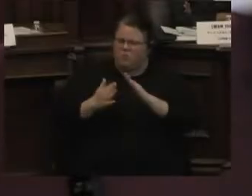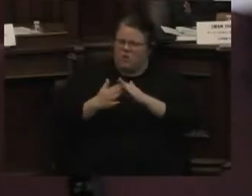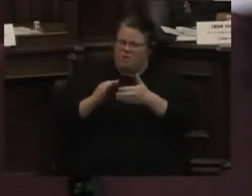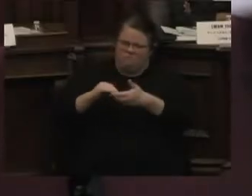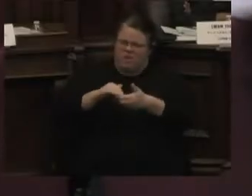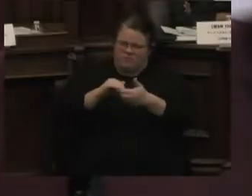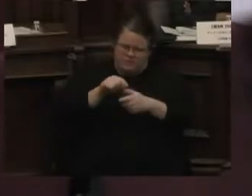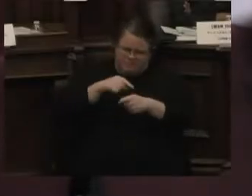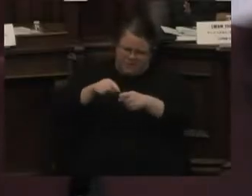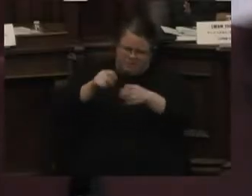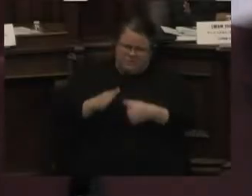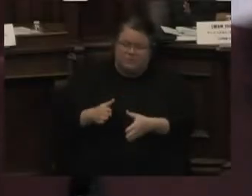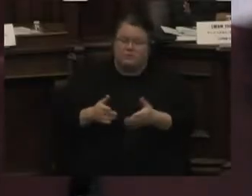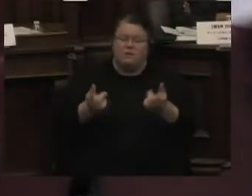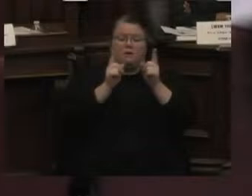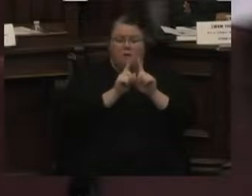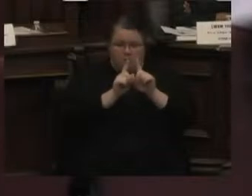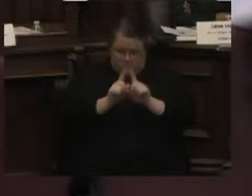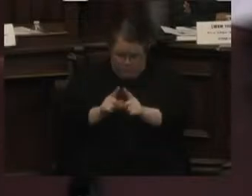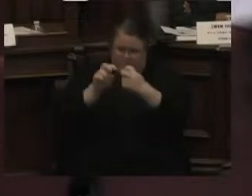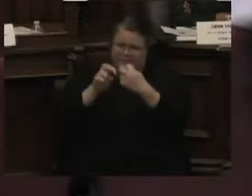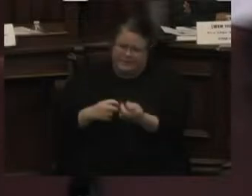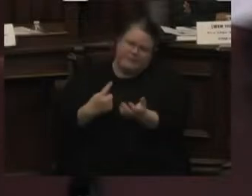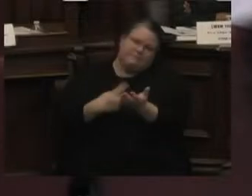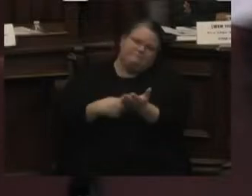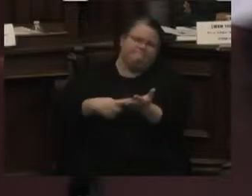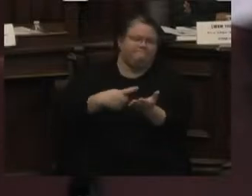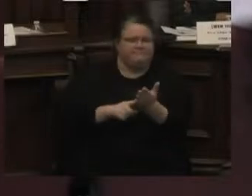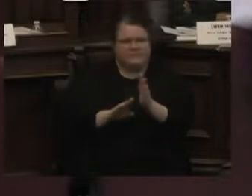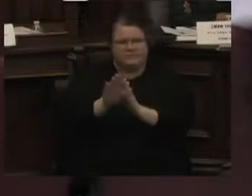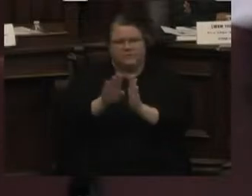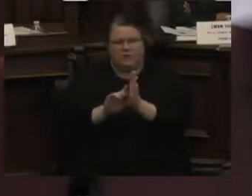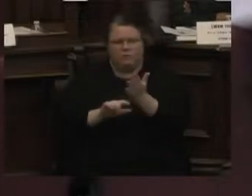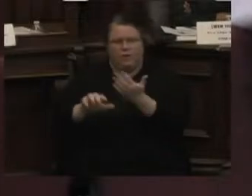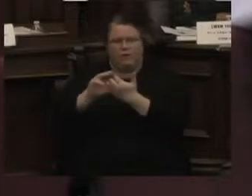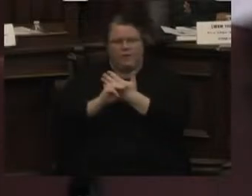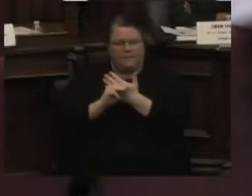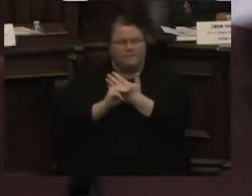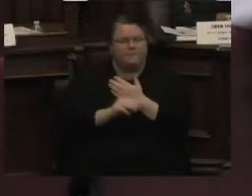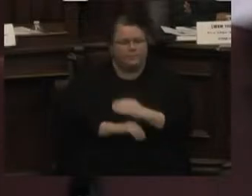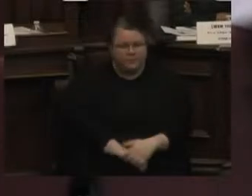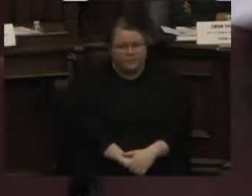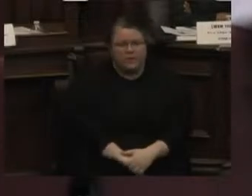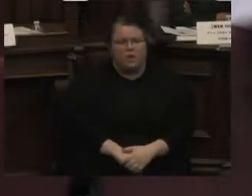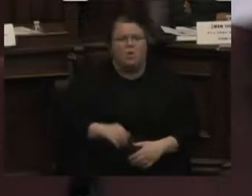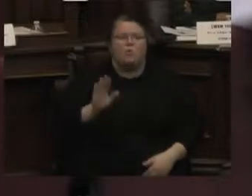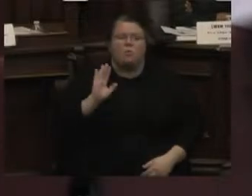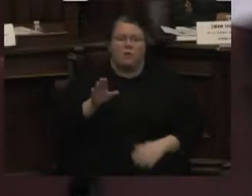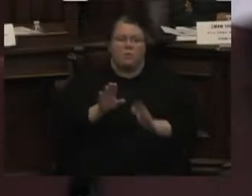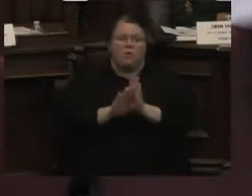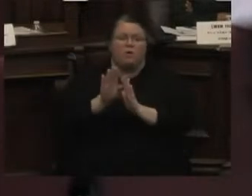Jason Monroe, one of our community engagement specialists, and we are going